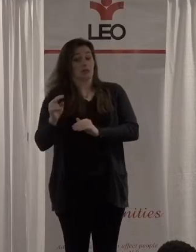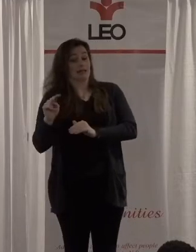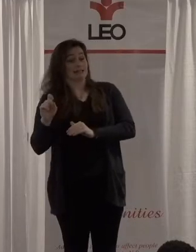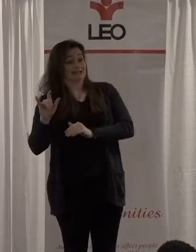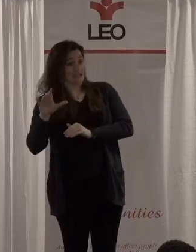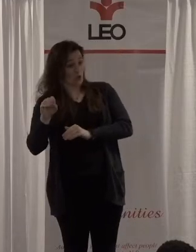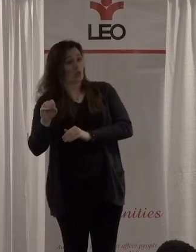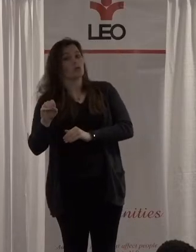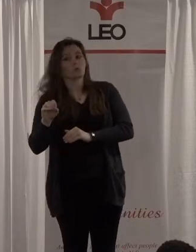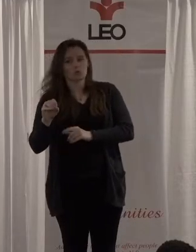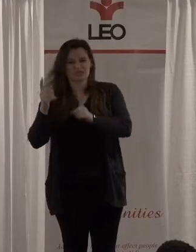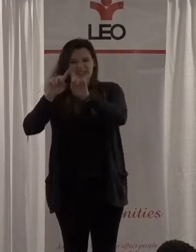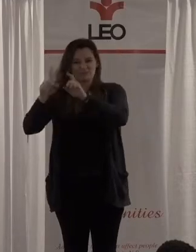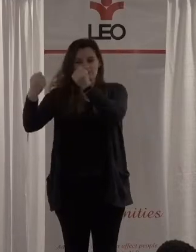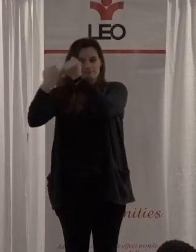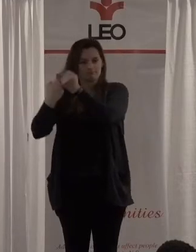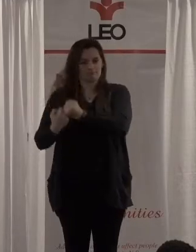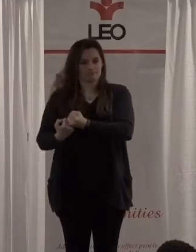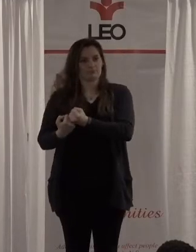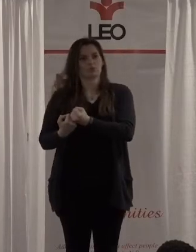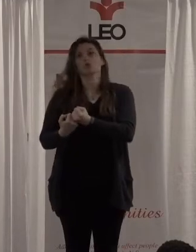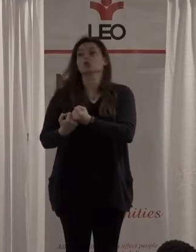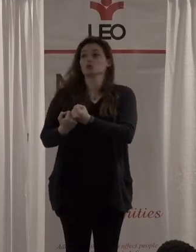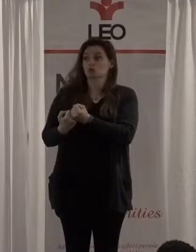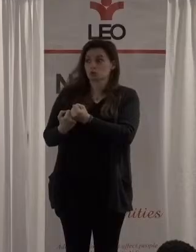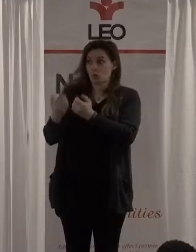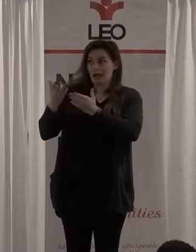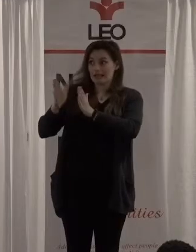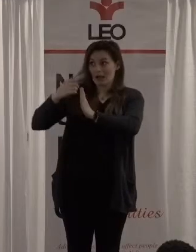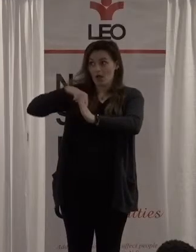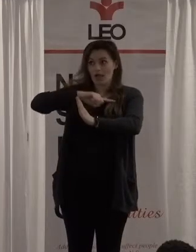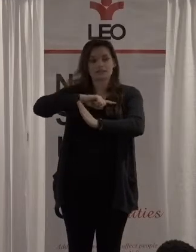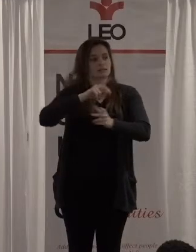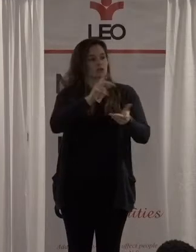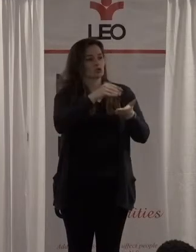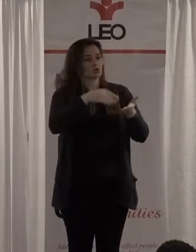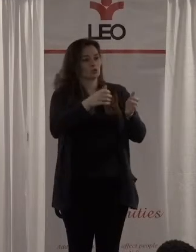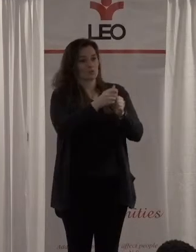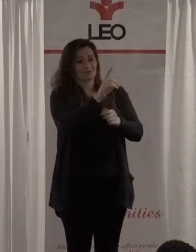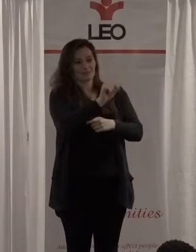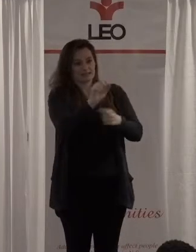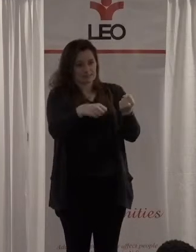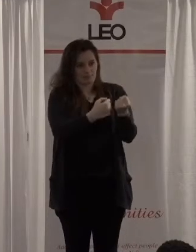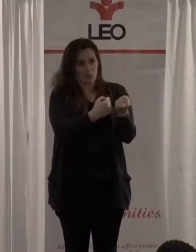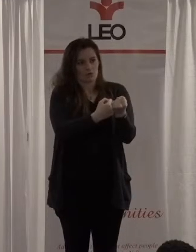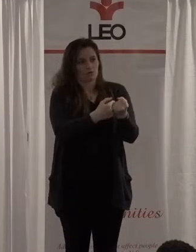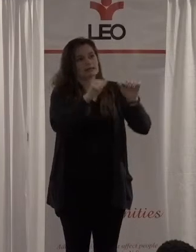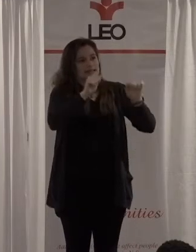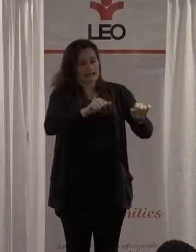WE CAN SUPPORT STUDENTS WITH DISABILITIES TO PURSUE AND CONTINUE THEIR POST SECONDARY EDUCATION